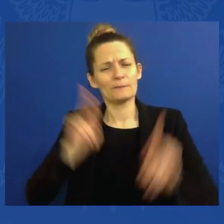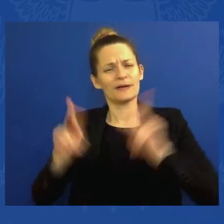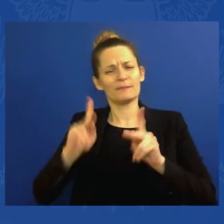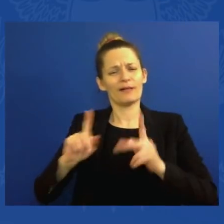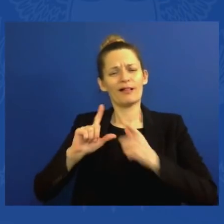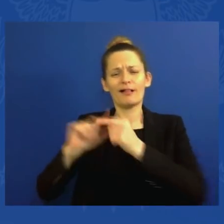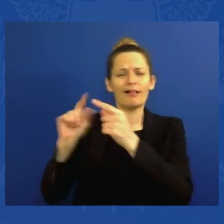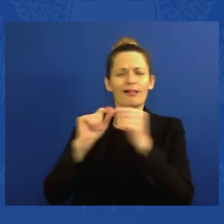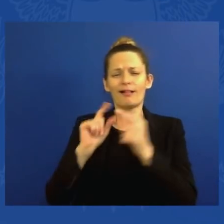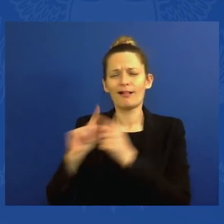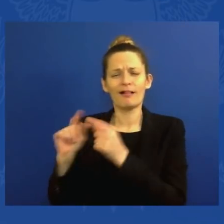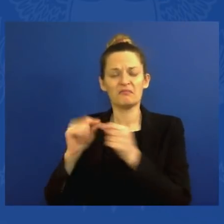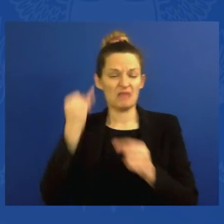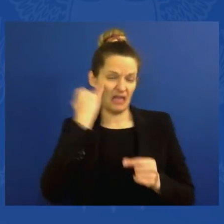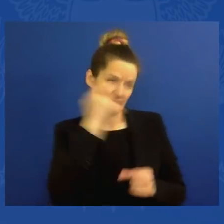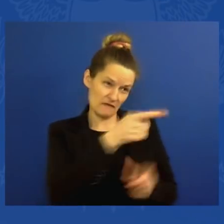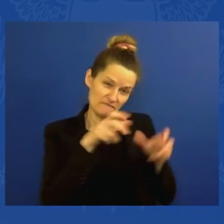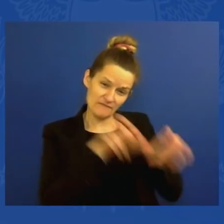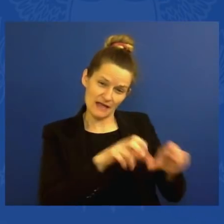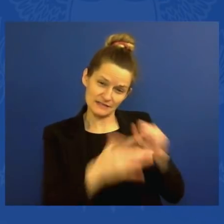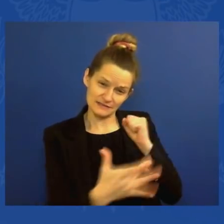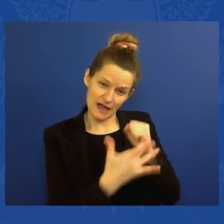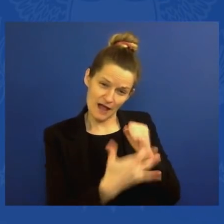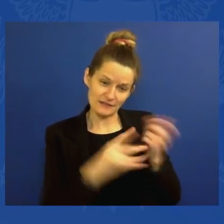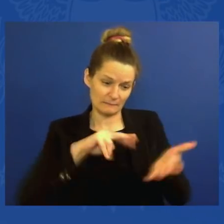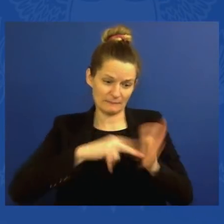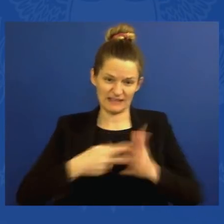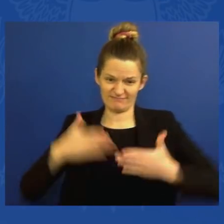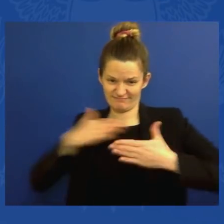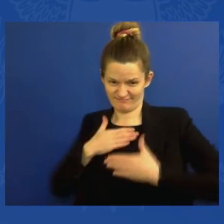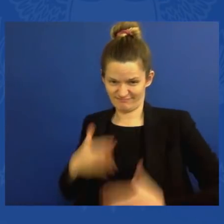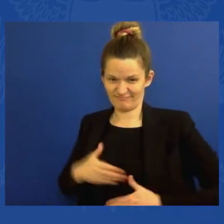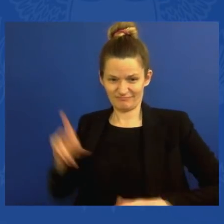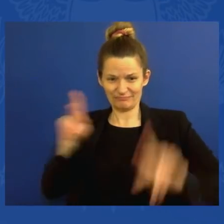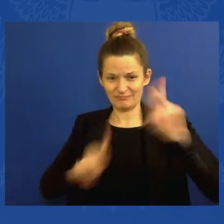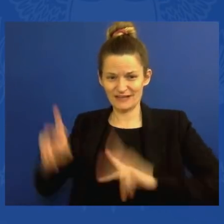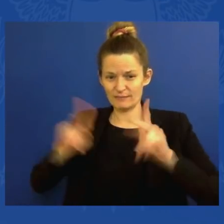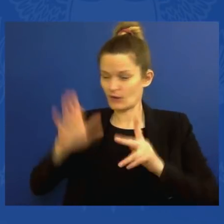Folks, for the first time, AI Human picked up a rock